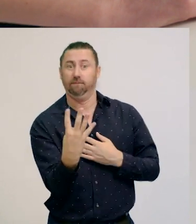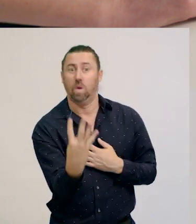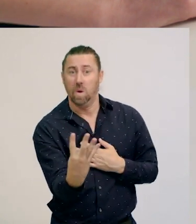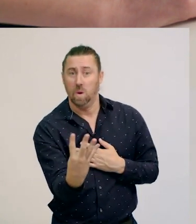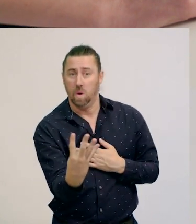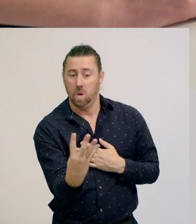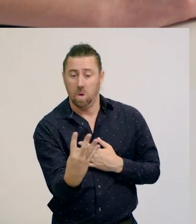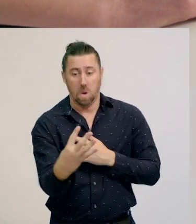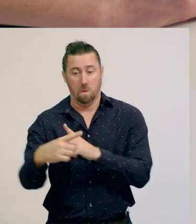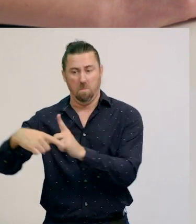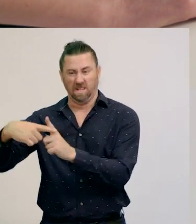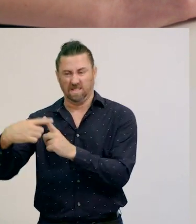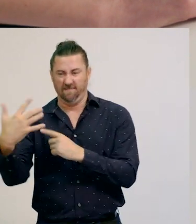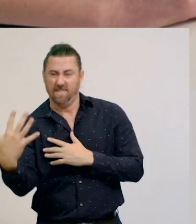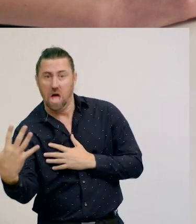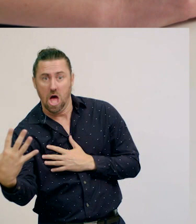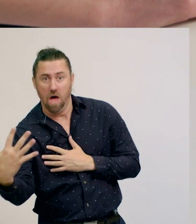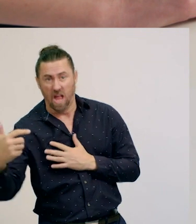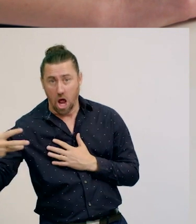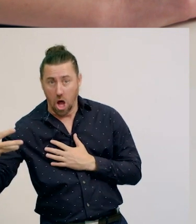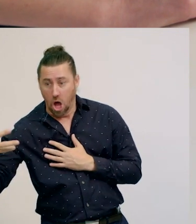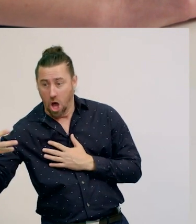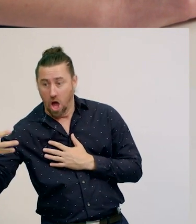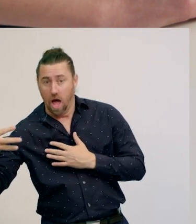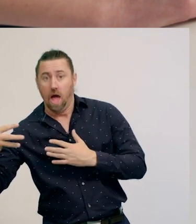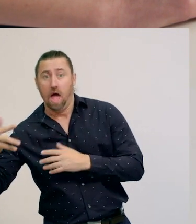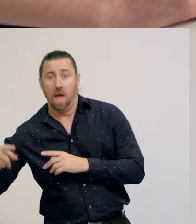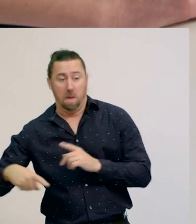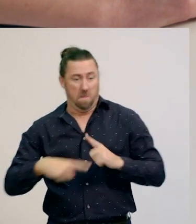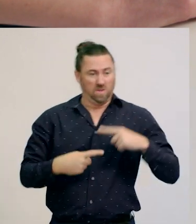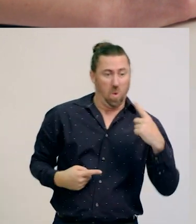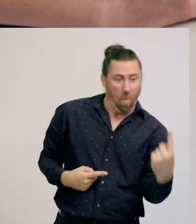Then we could add on 5, to give 9, and then we could add our ace, which is 1,